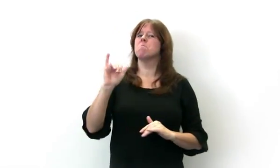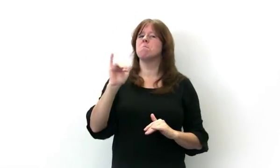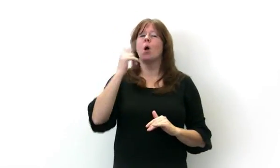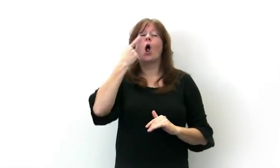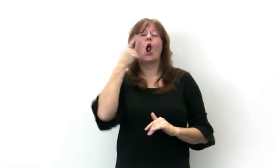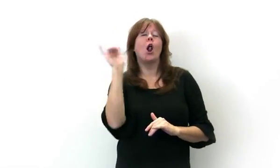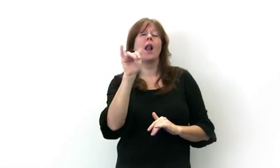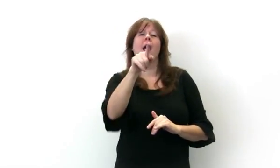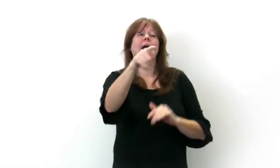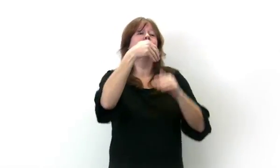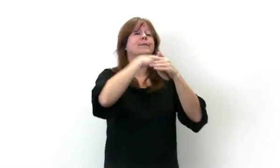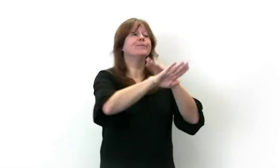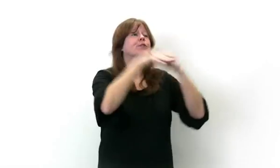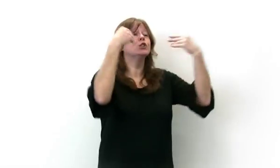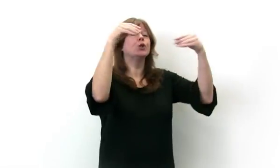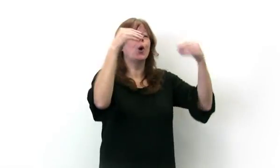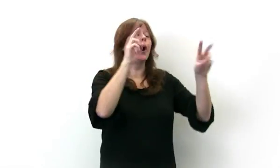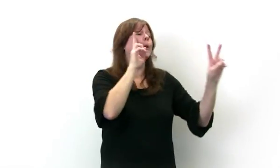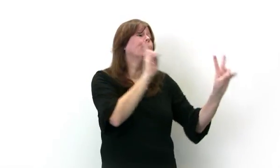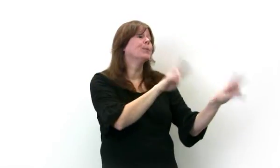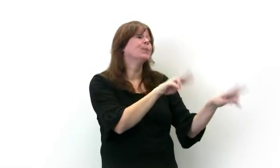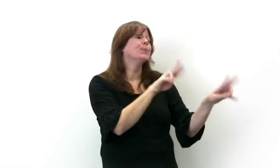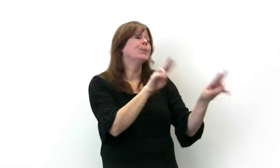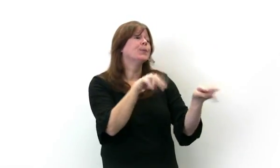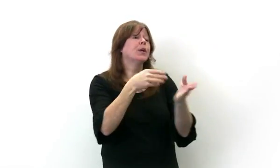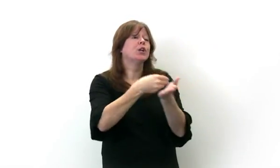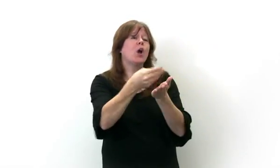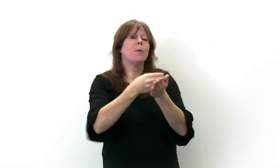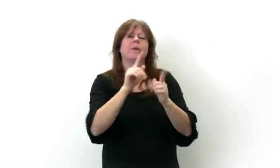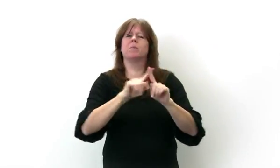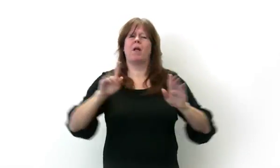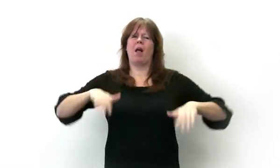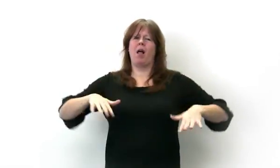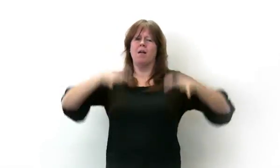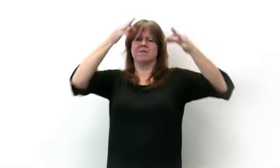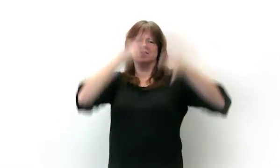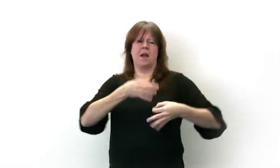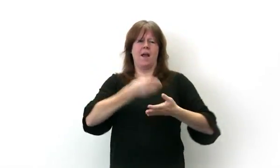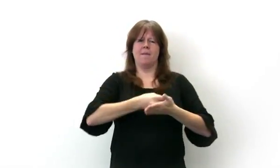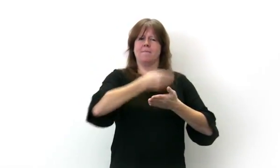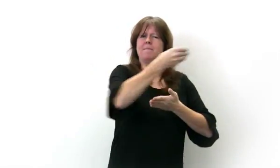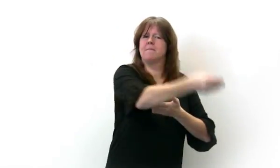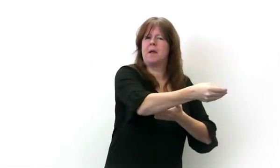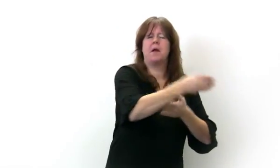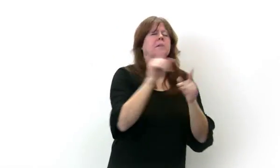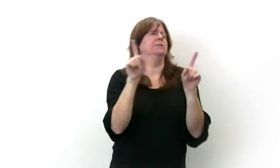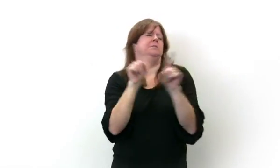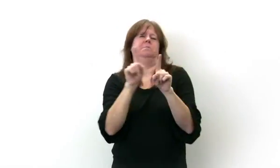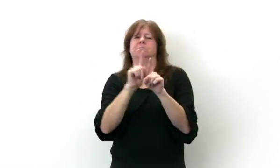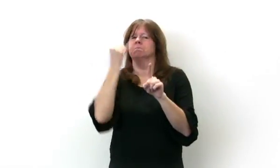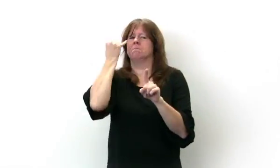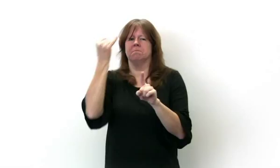It is the same idea as when you go shopping but you have not decided what you want to buy.